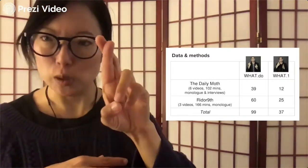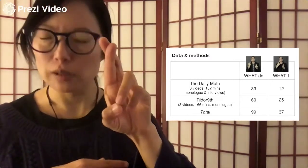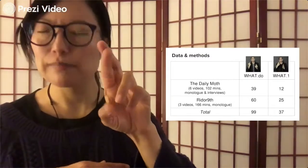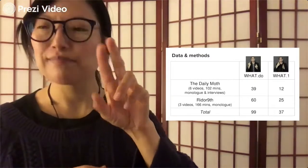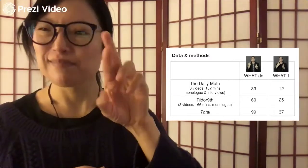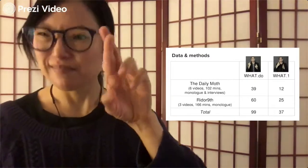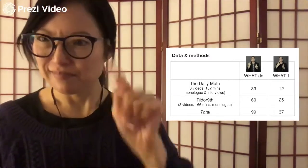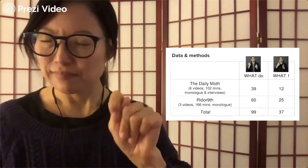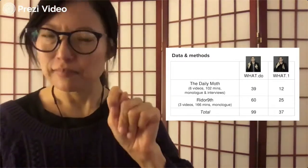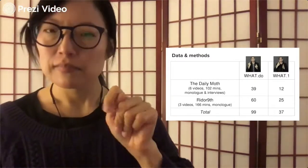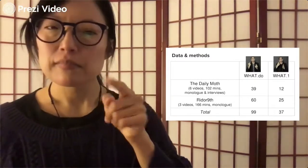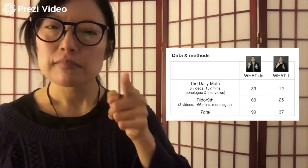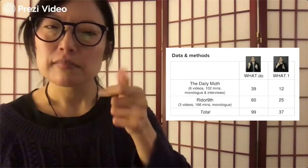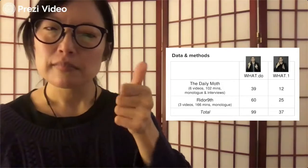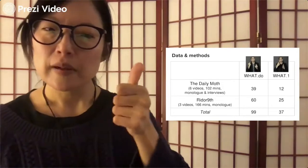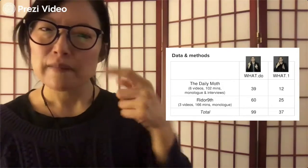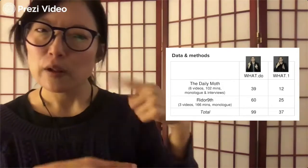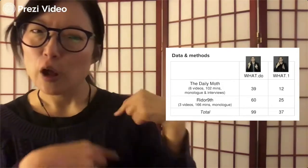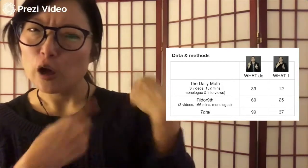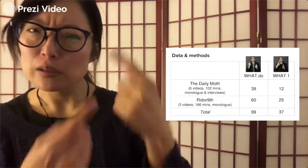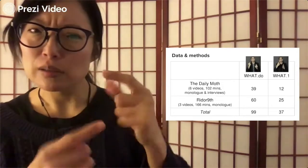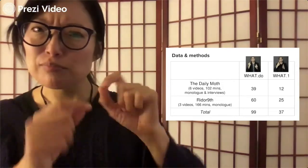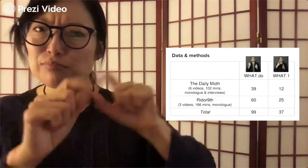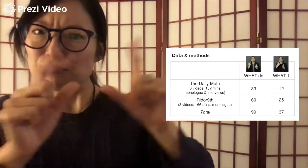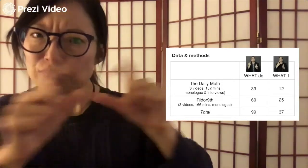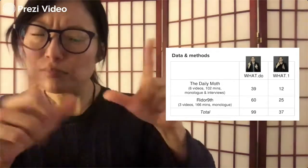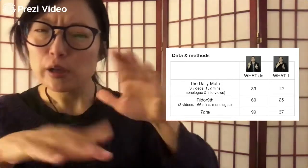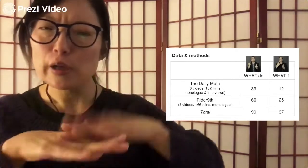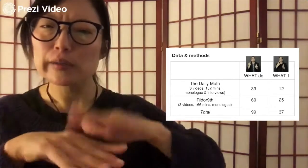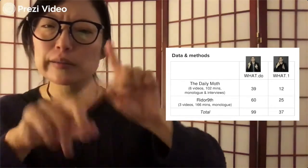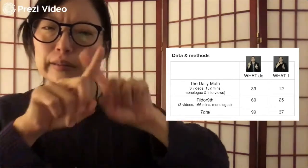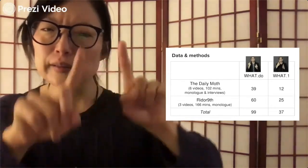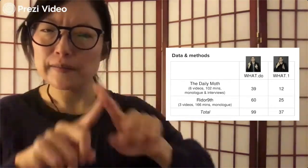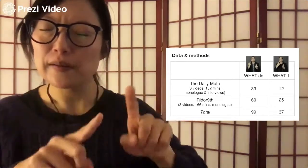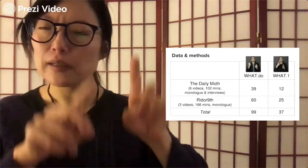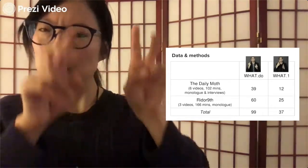he's known by his alias Ridor. He's been a longtime vlogger